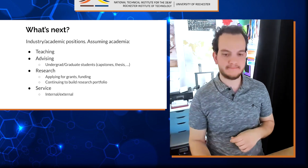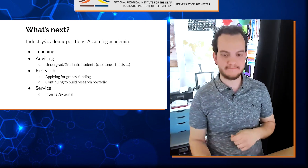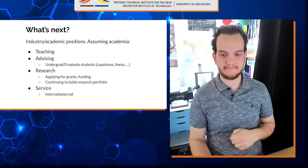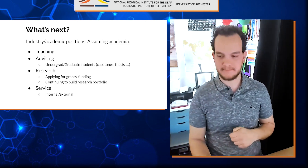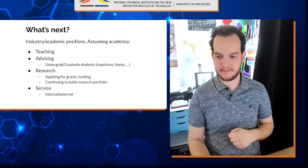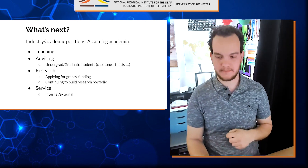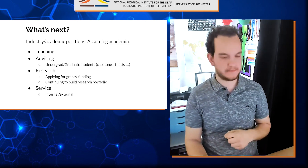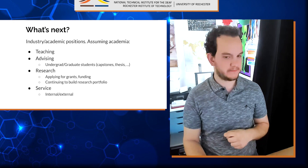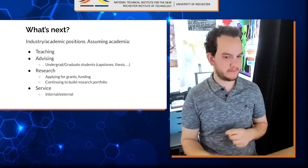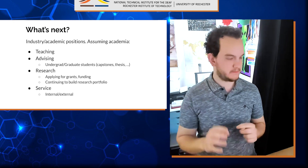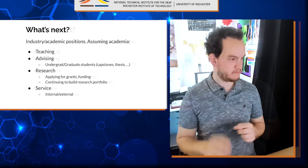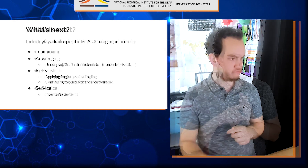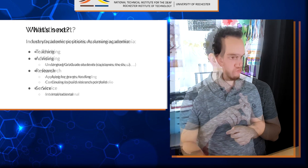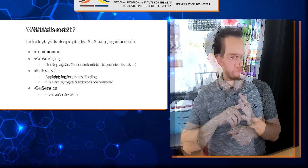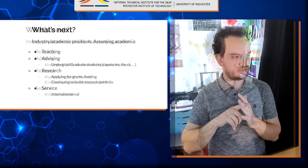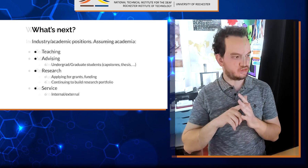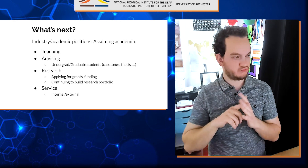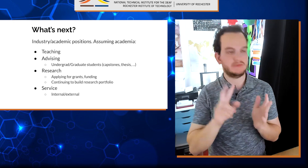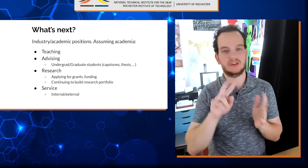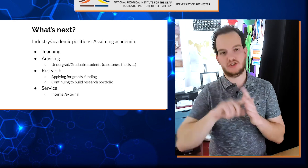and that type of thing.